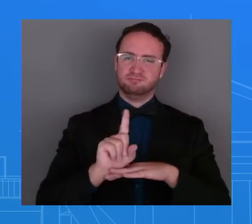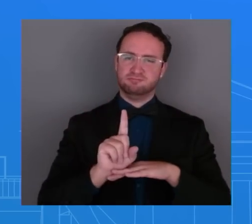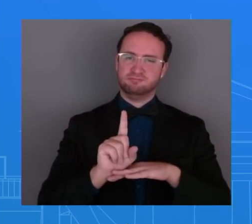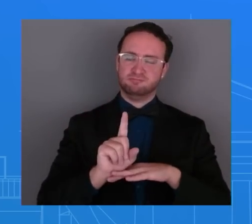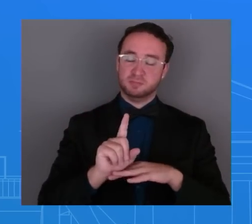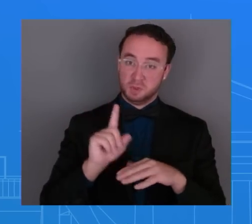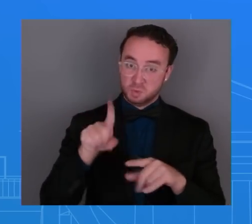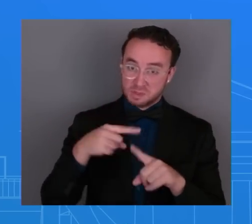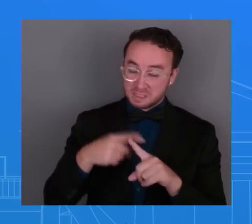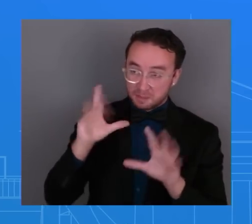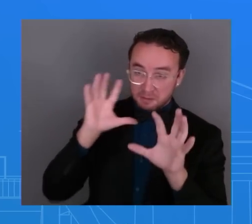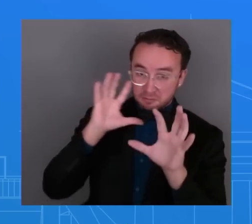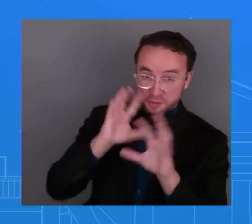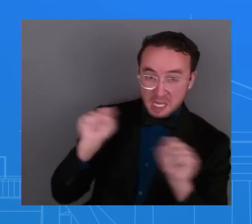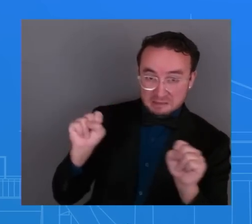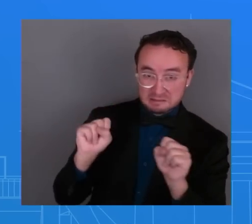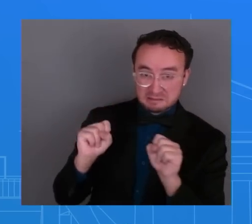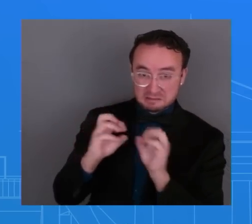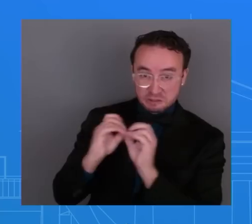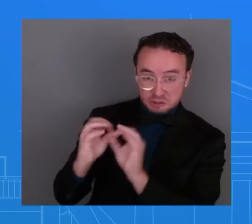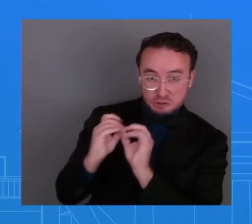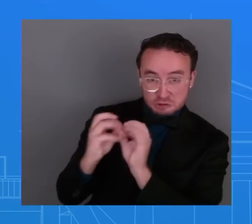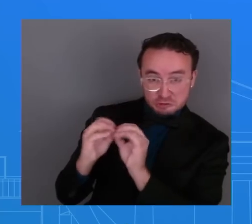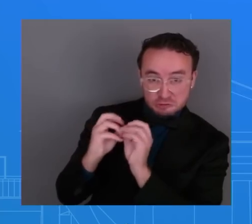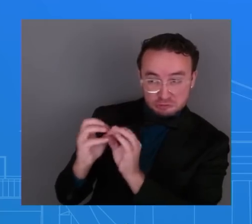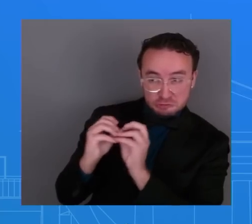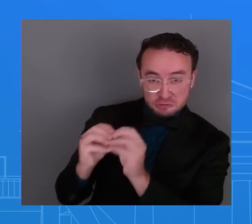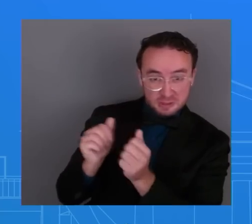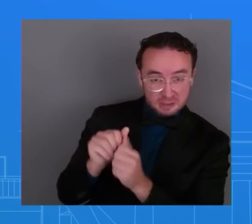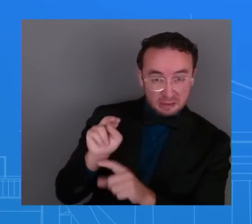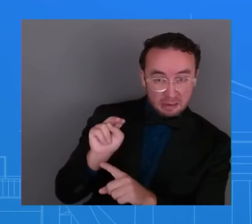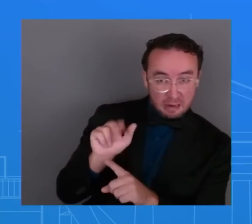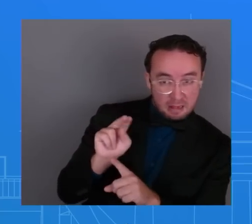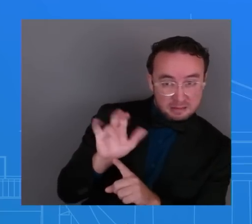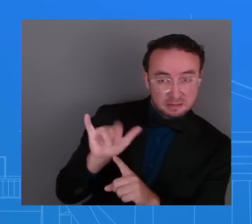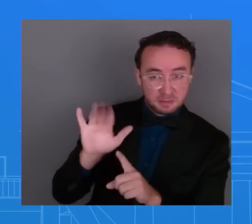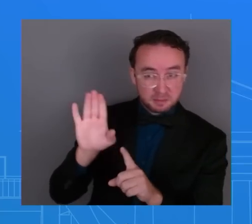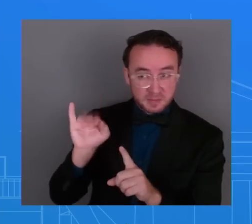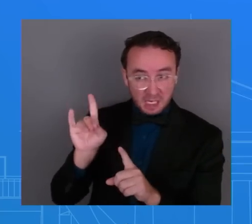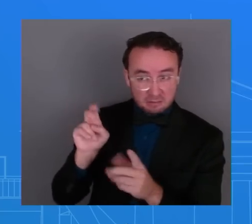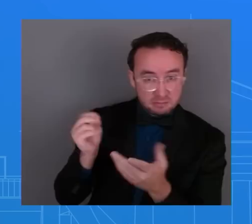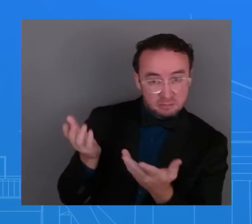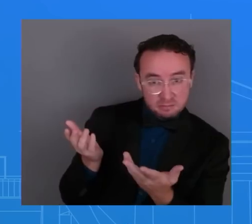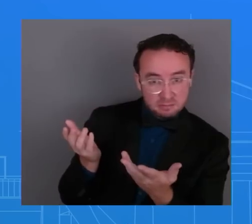He respects her. And I think th- -- The Press: Okay. Ms. Jean-Pierre: And I think it's mutual, but I will let the president speak for himself, obviously. The Press: And how long have you guys